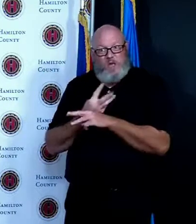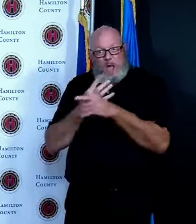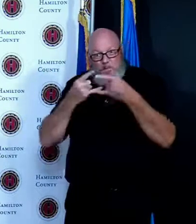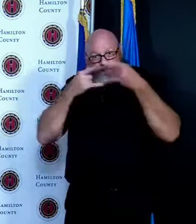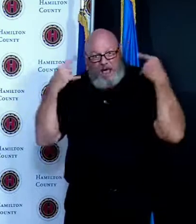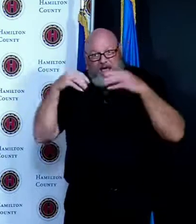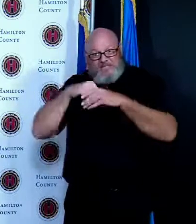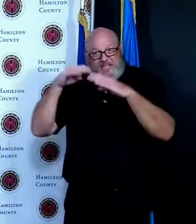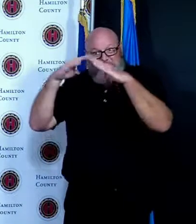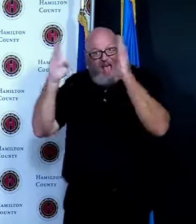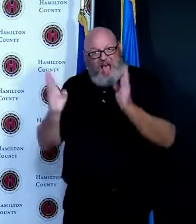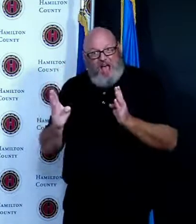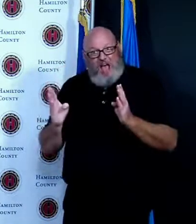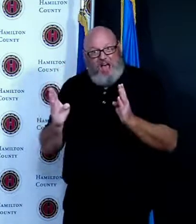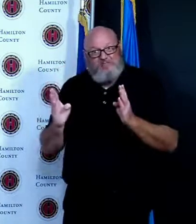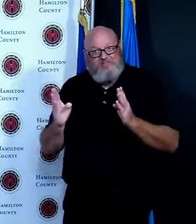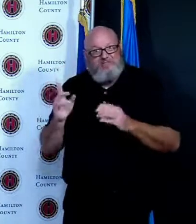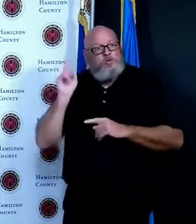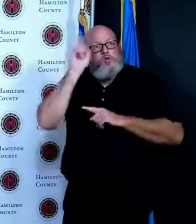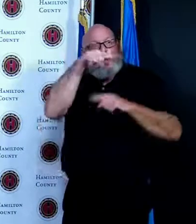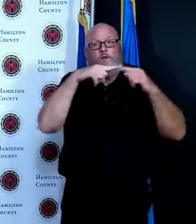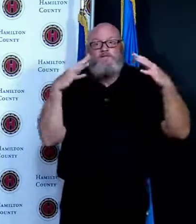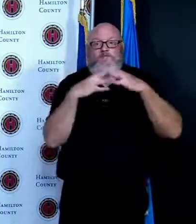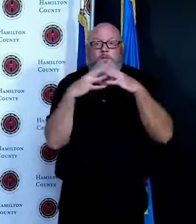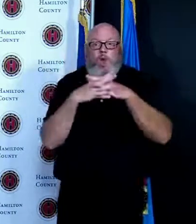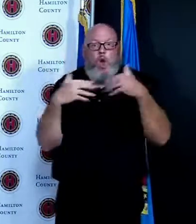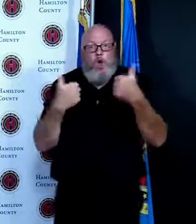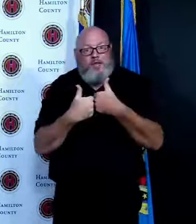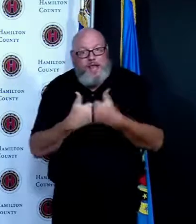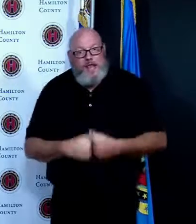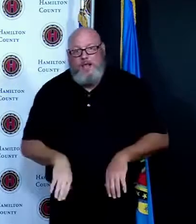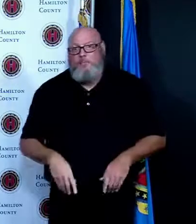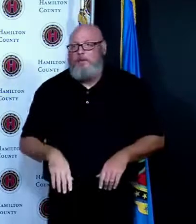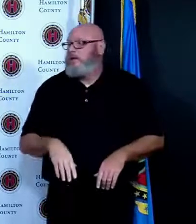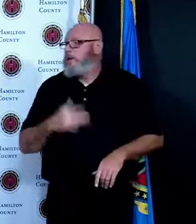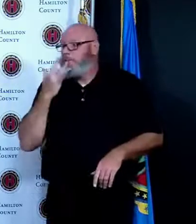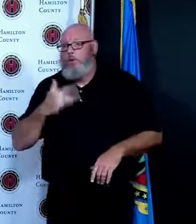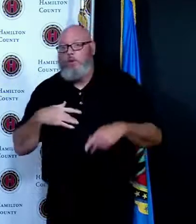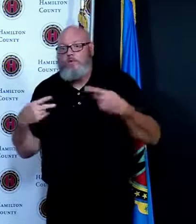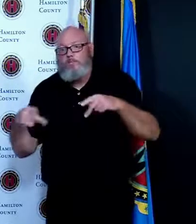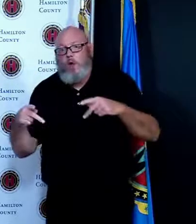or to celebrate a birthday or whatever it is and that's what's haPPEning when people are letting